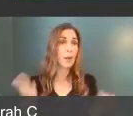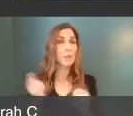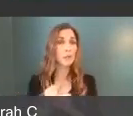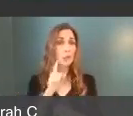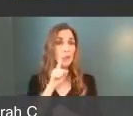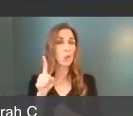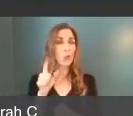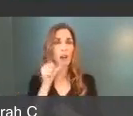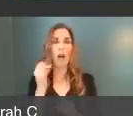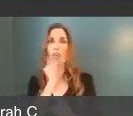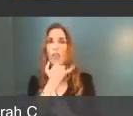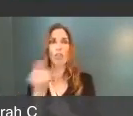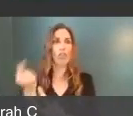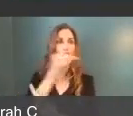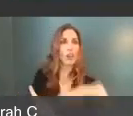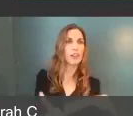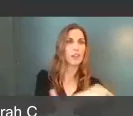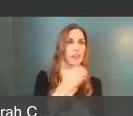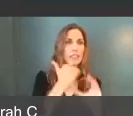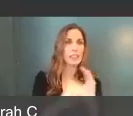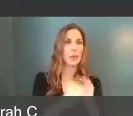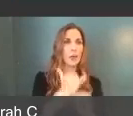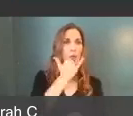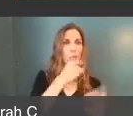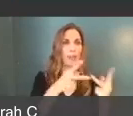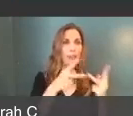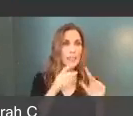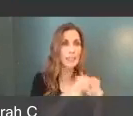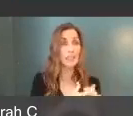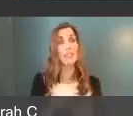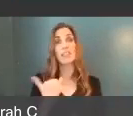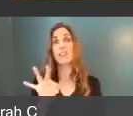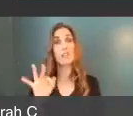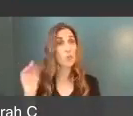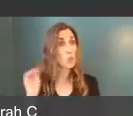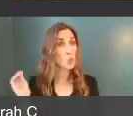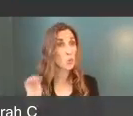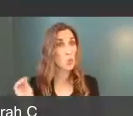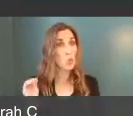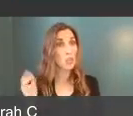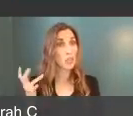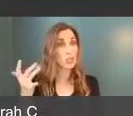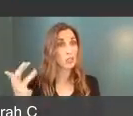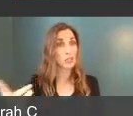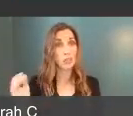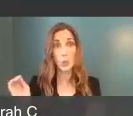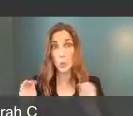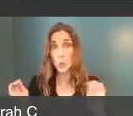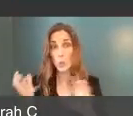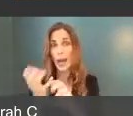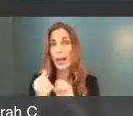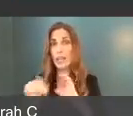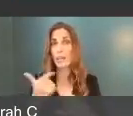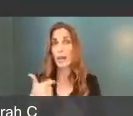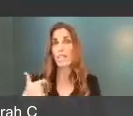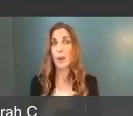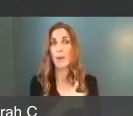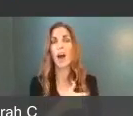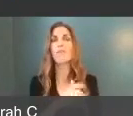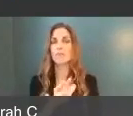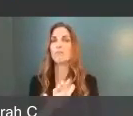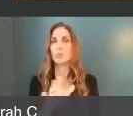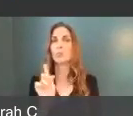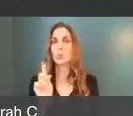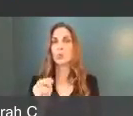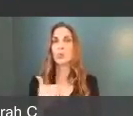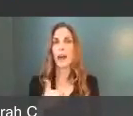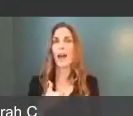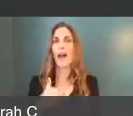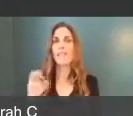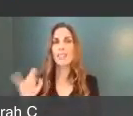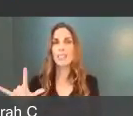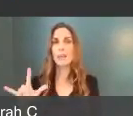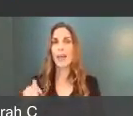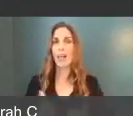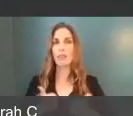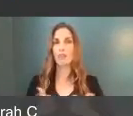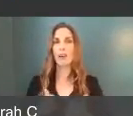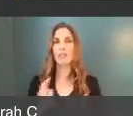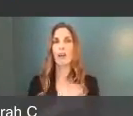go there, but if they did not get an email then we do have an email address on our hub website they